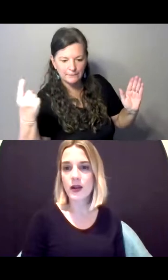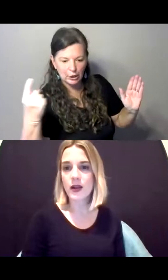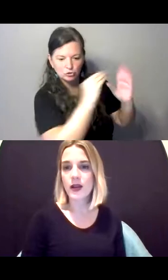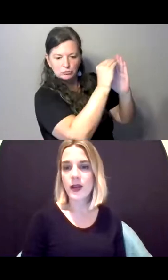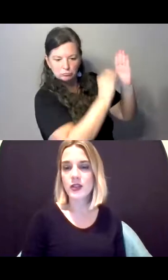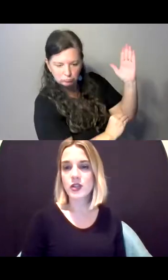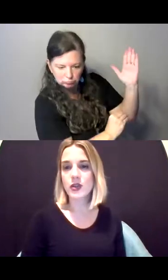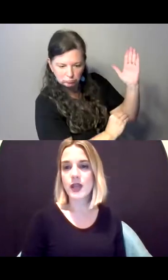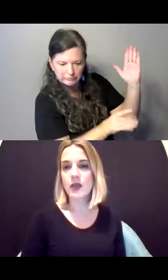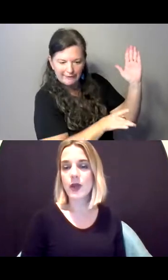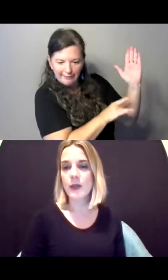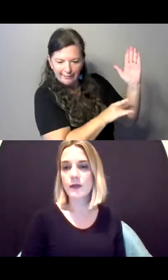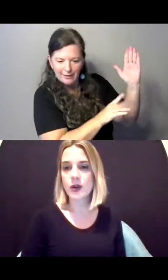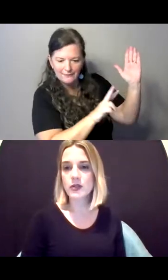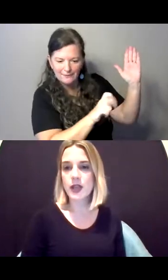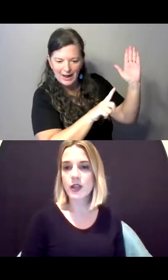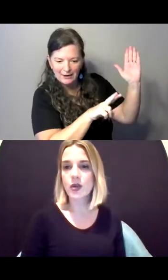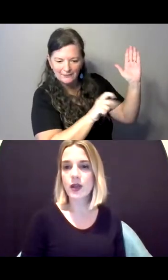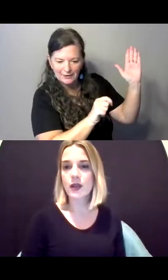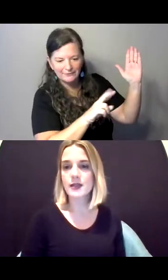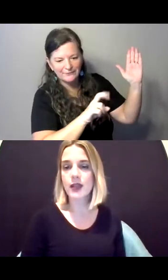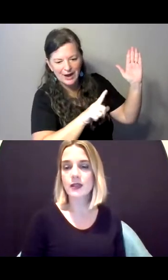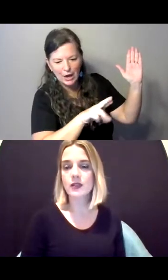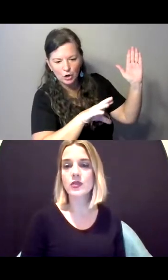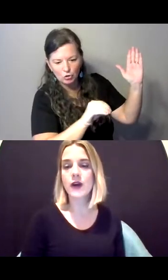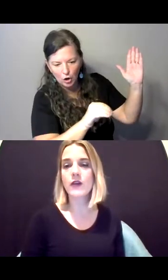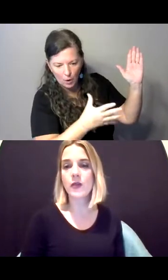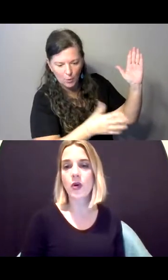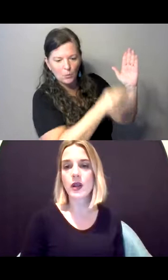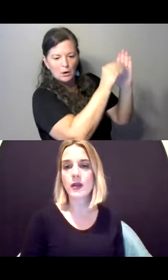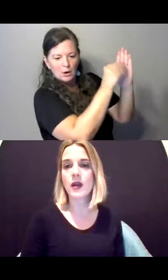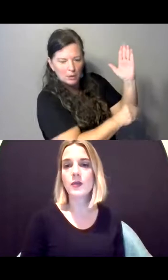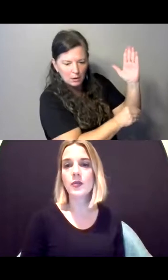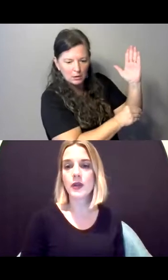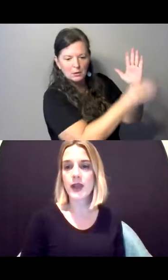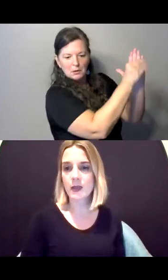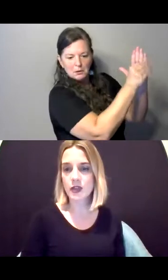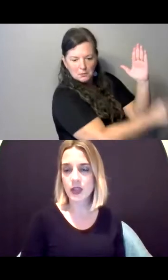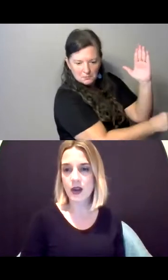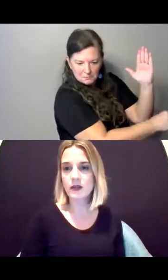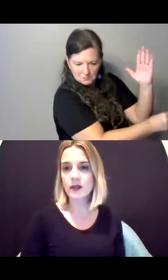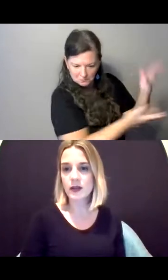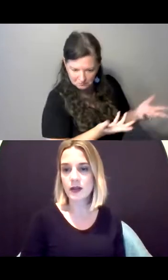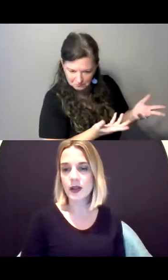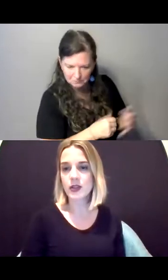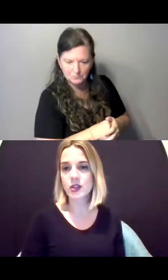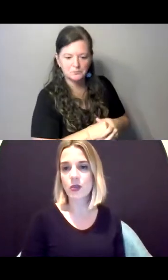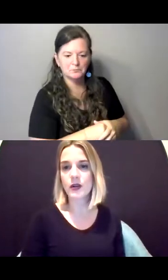board and so you can say what happened first, and you can take, use the velvet board and put that image there and so on.